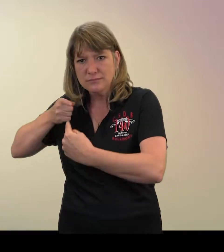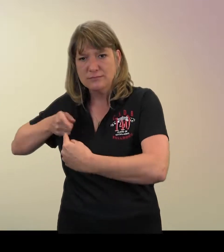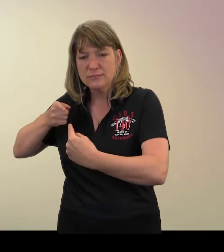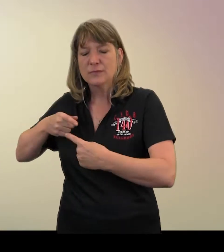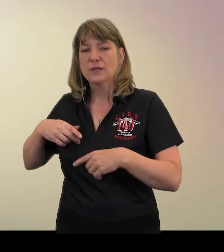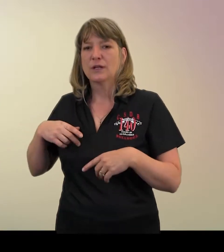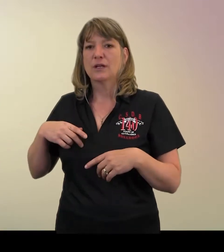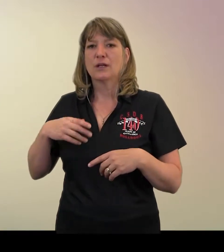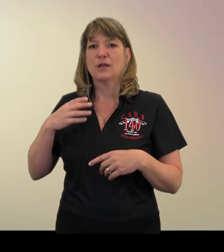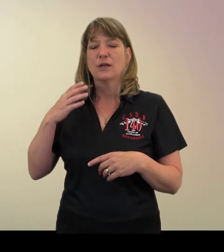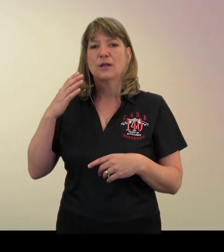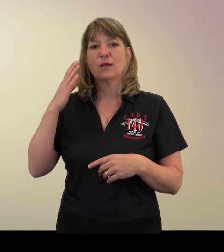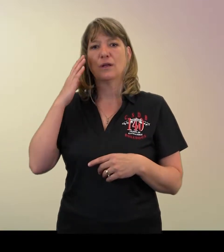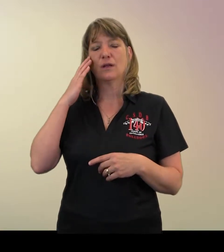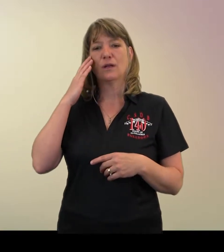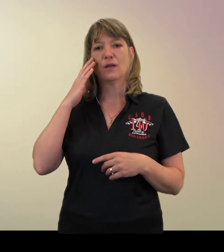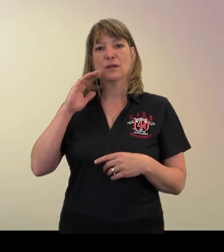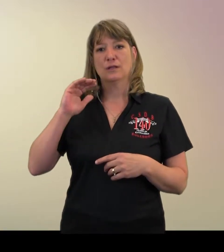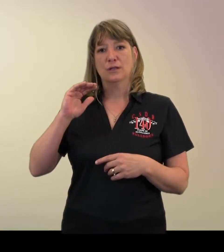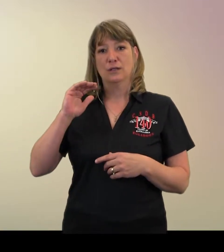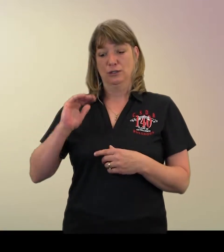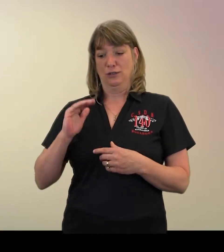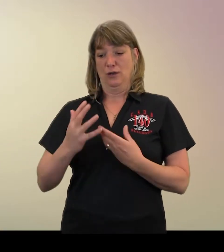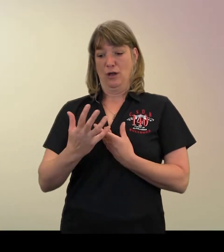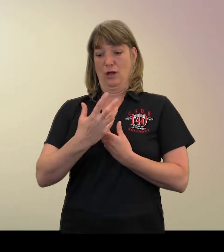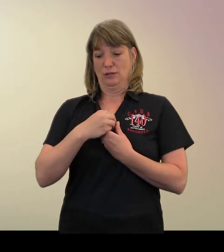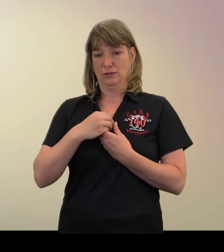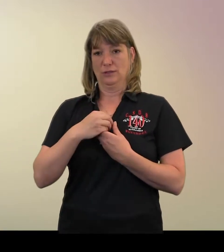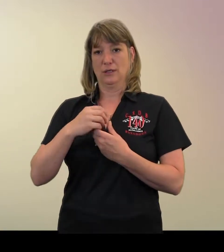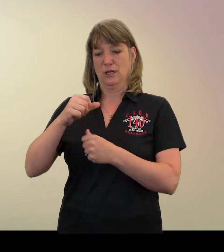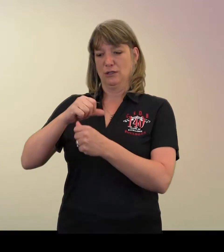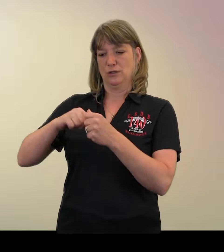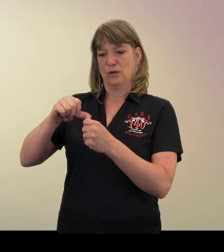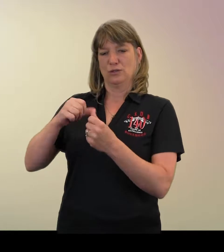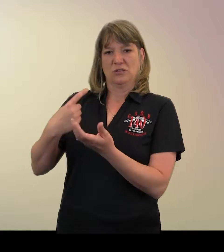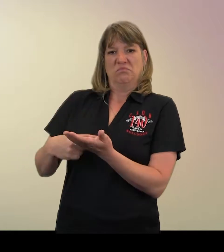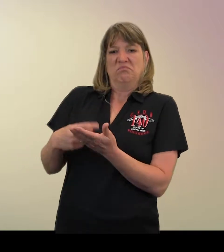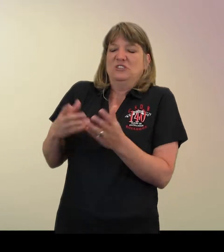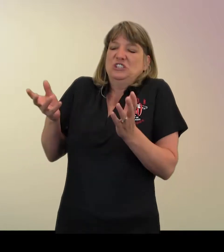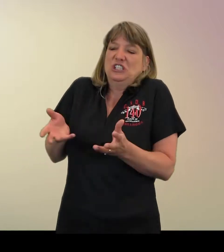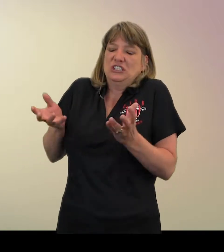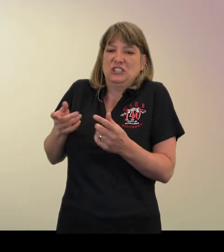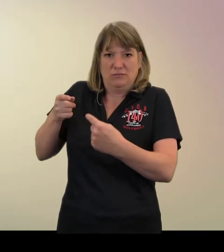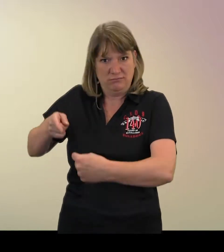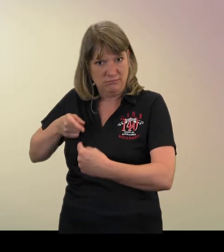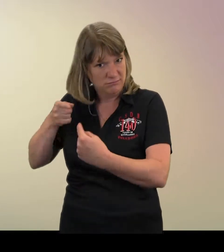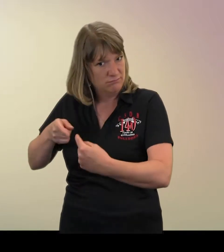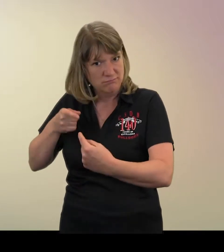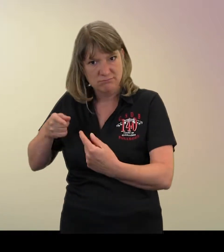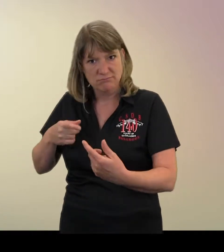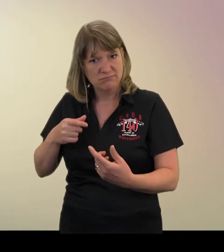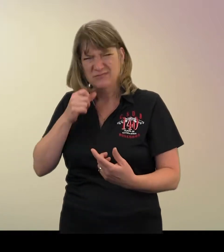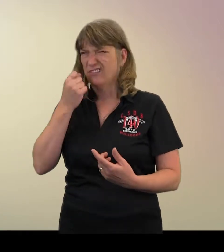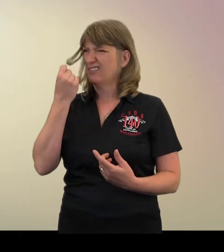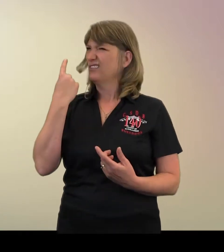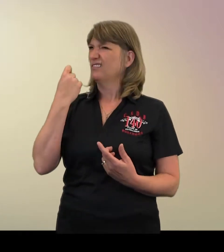We often talk about children, who have autism, who have difficulty with the social chitchat, like they don't understand the intention